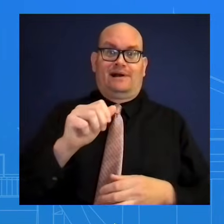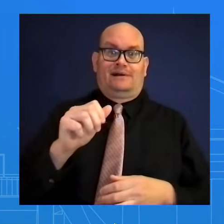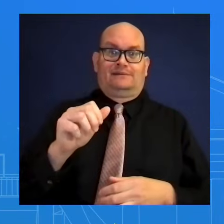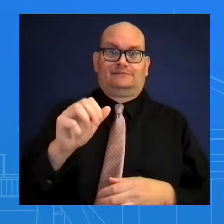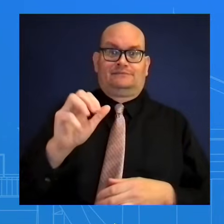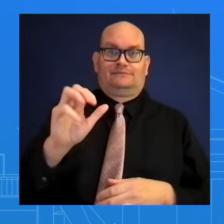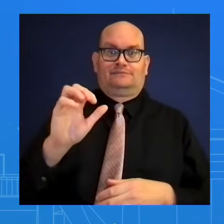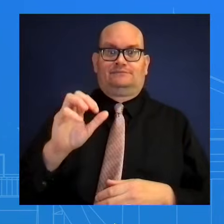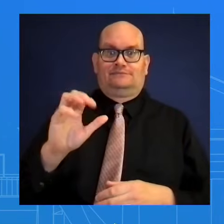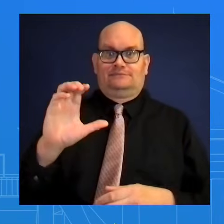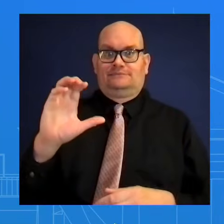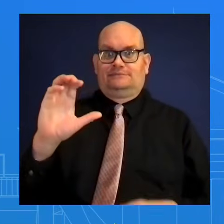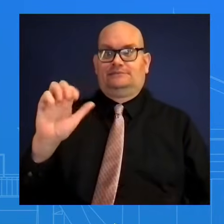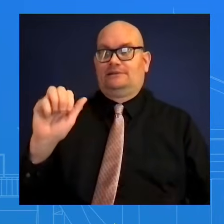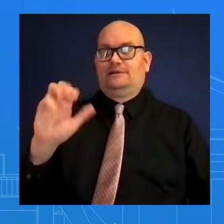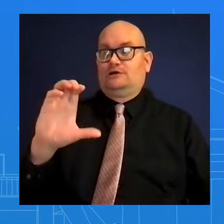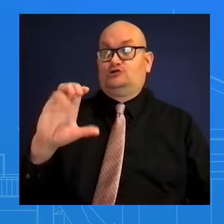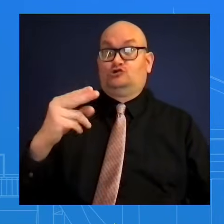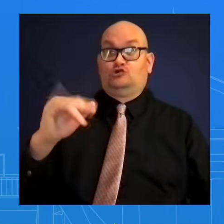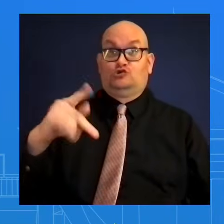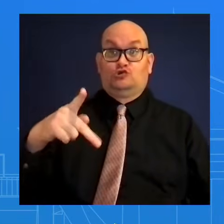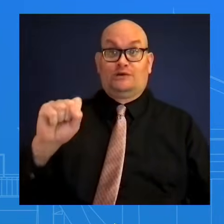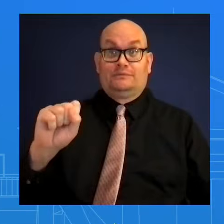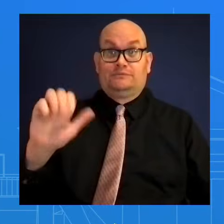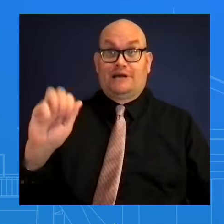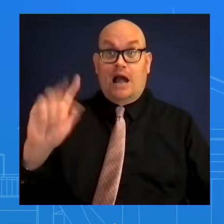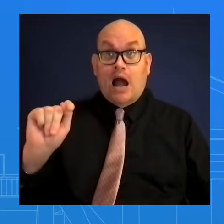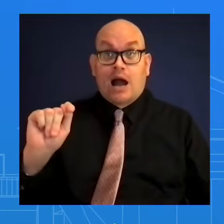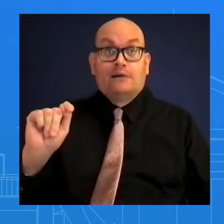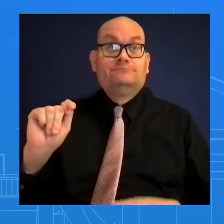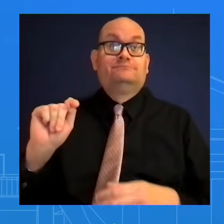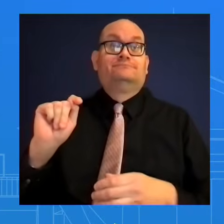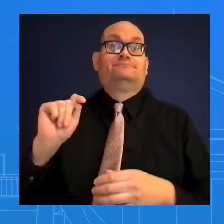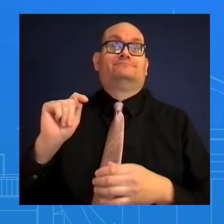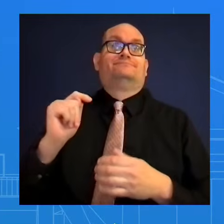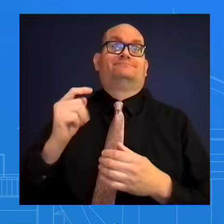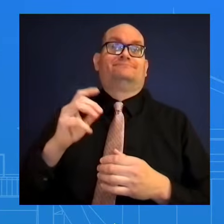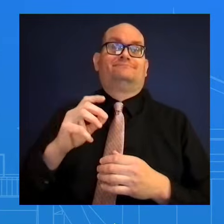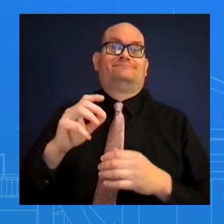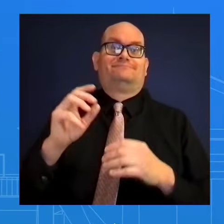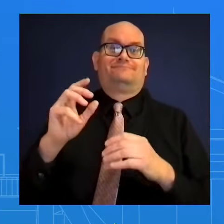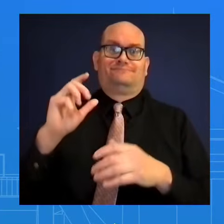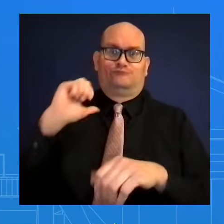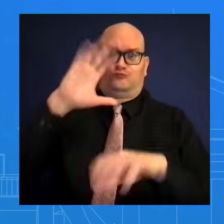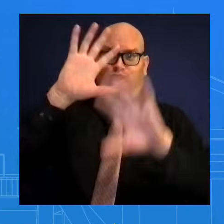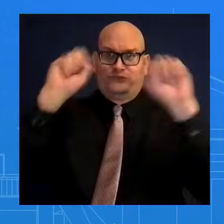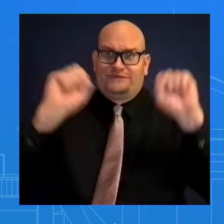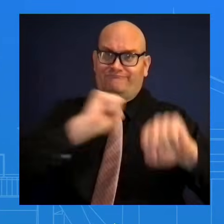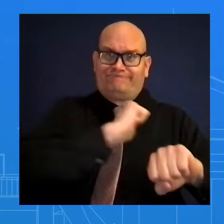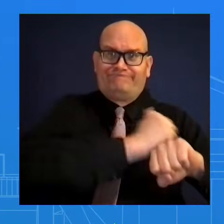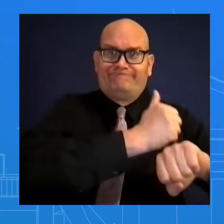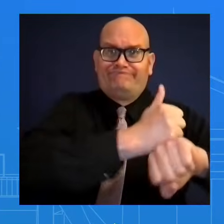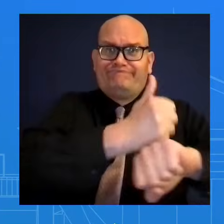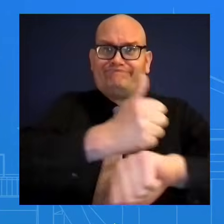This is what the President was able to do is to protect those types of historic pieces of legislation that has made --